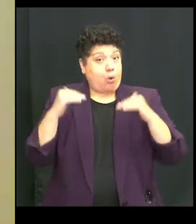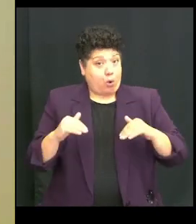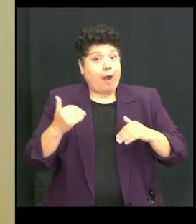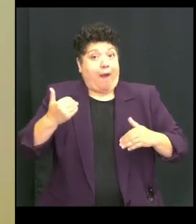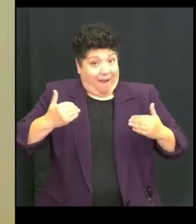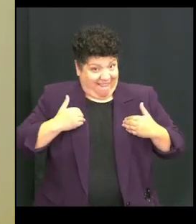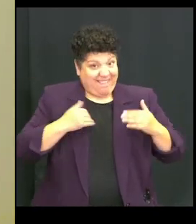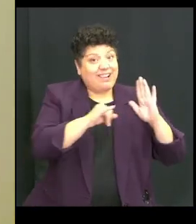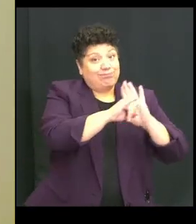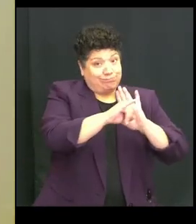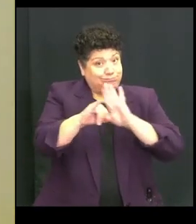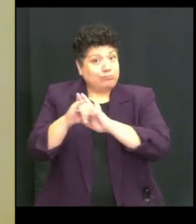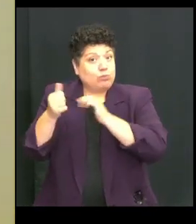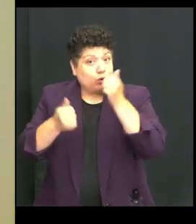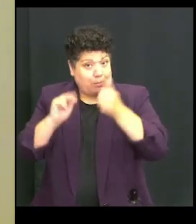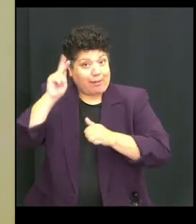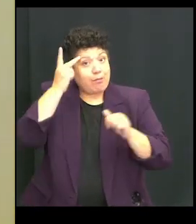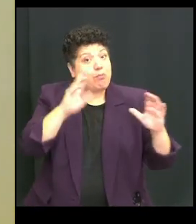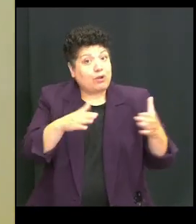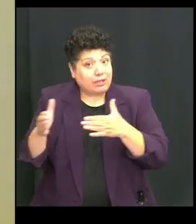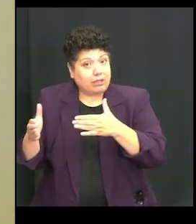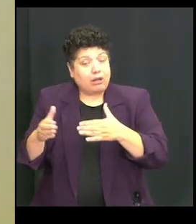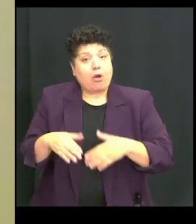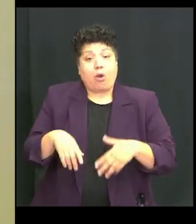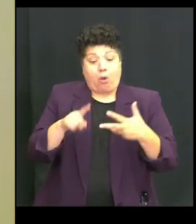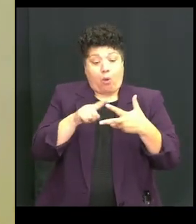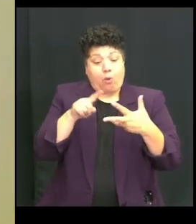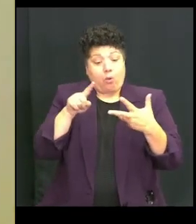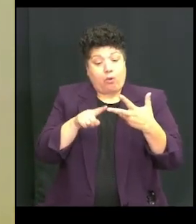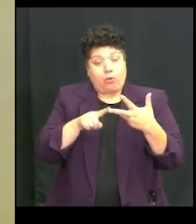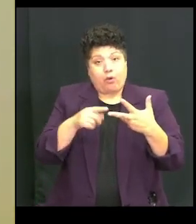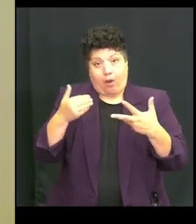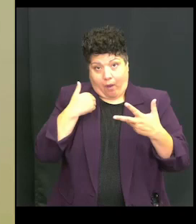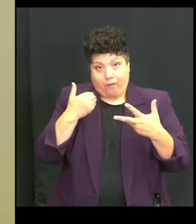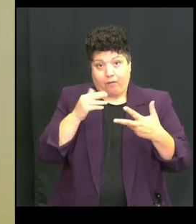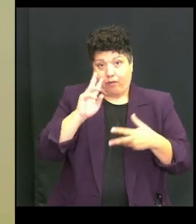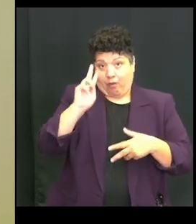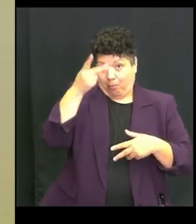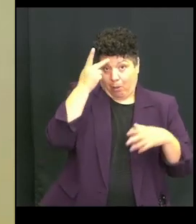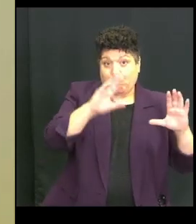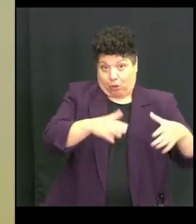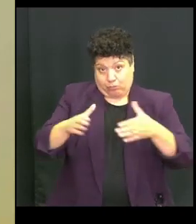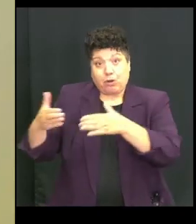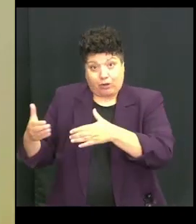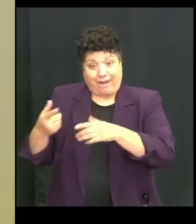and when those arguments are attributed to those same partisan sources, but people are told that,